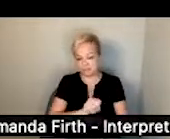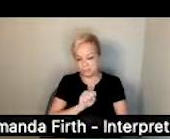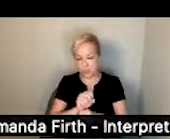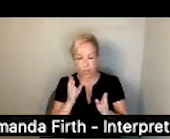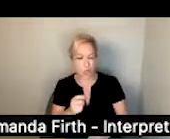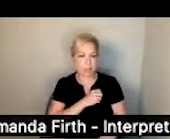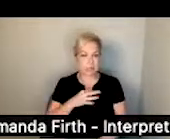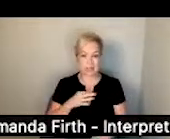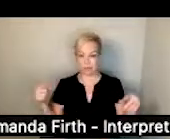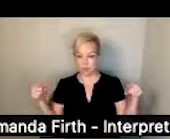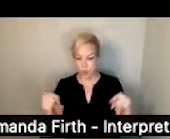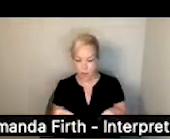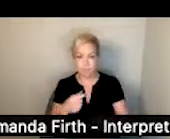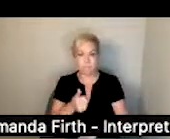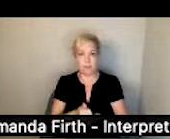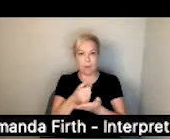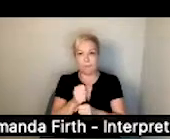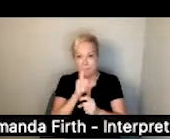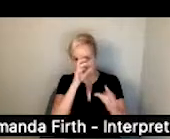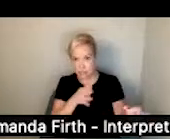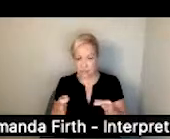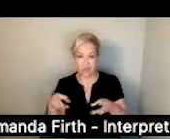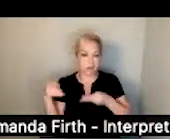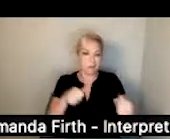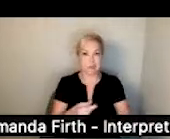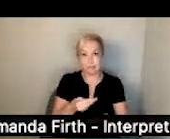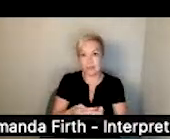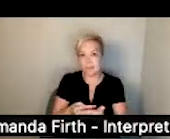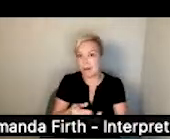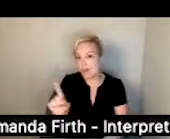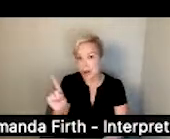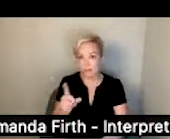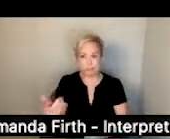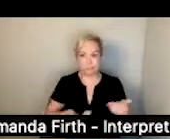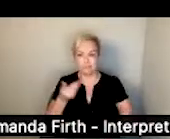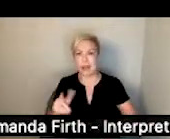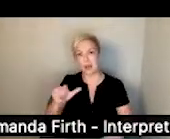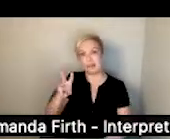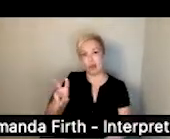consultants and law firms. But the workers, by and large, are winning. Newly unionized workers